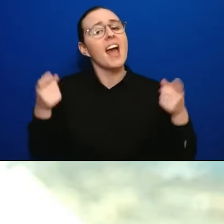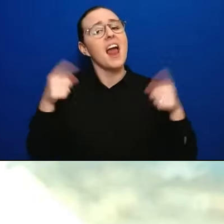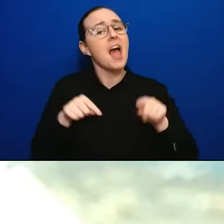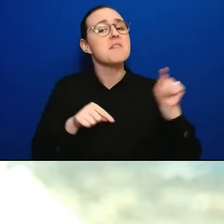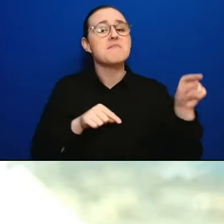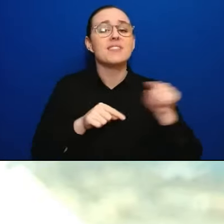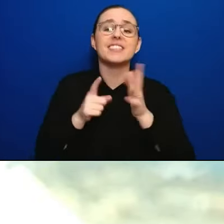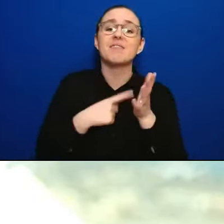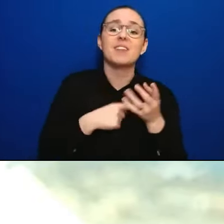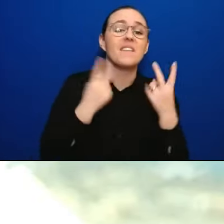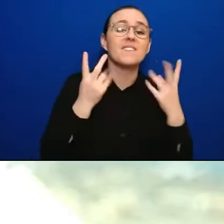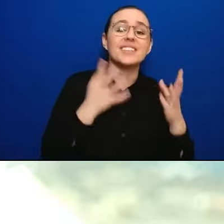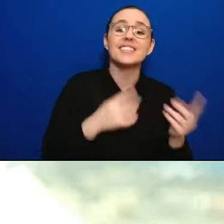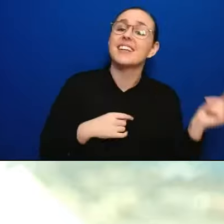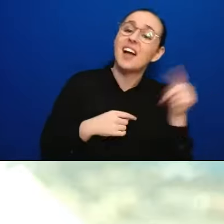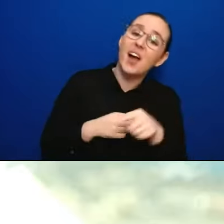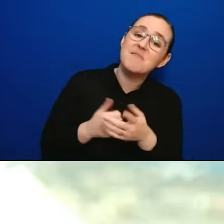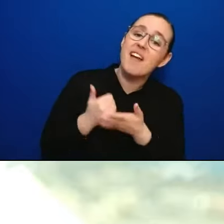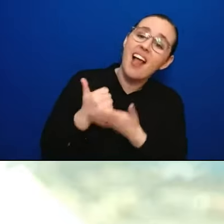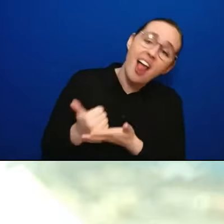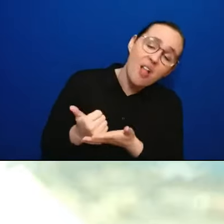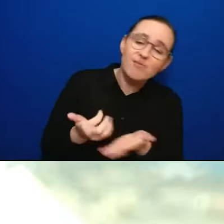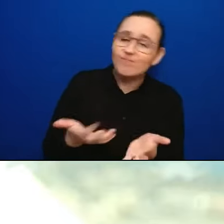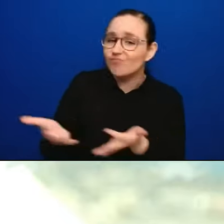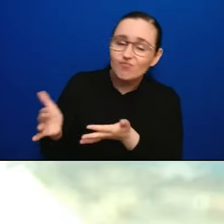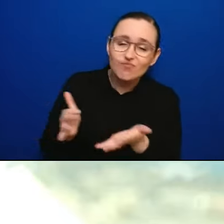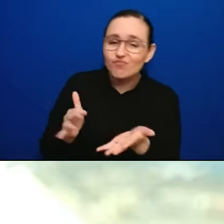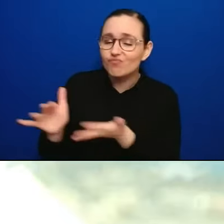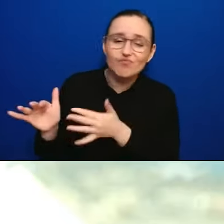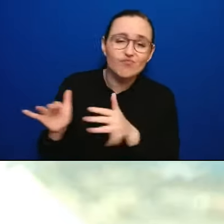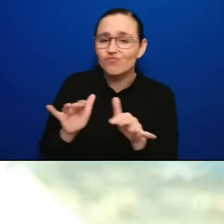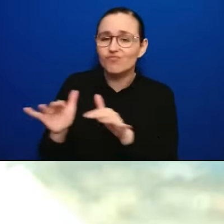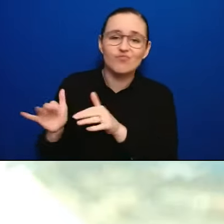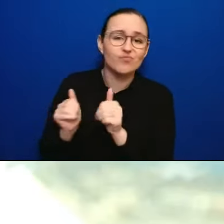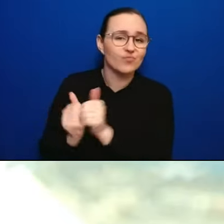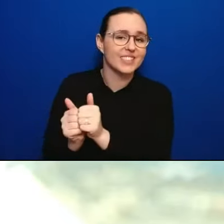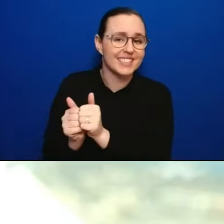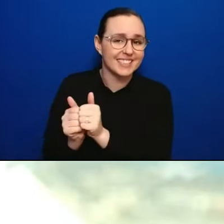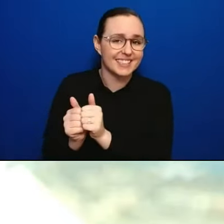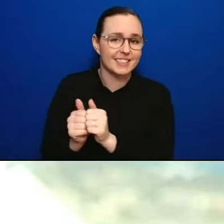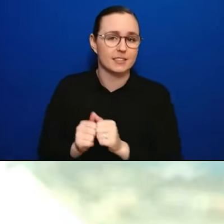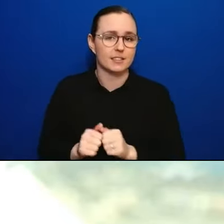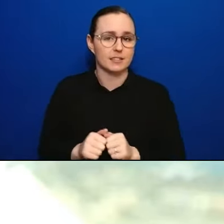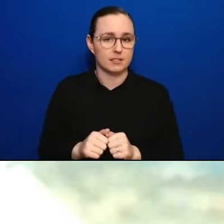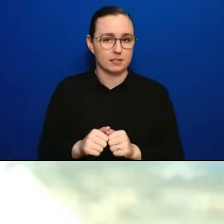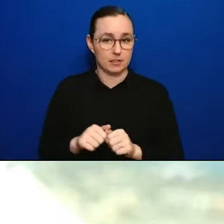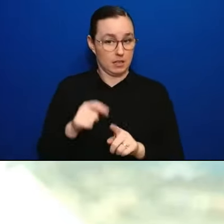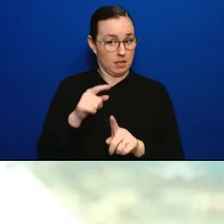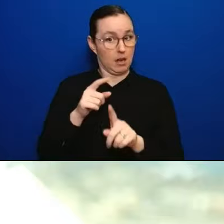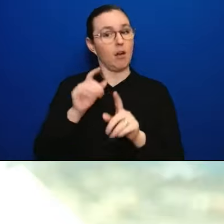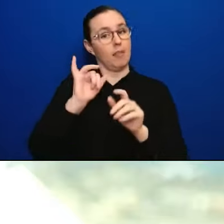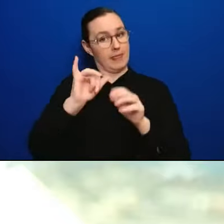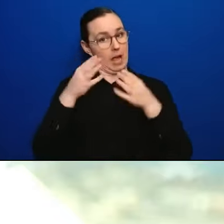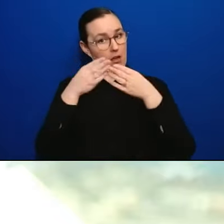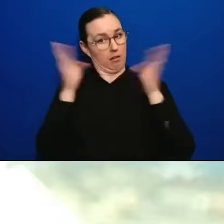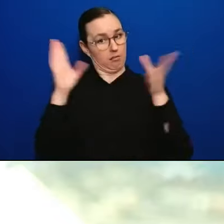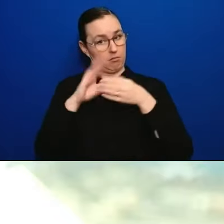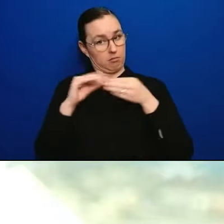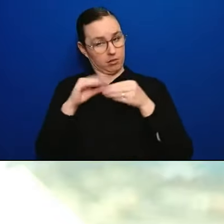everybody gets fed. But this is not unusual that visitors, whether they be essential or otherwise, be